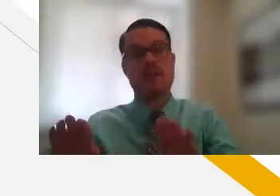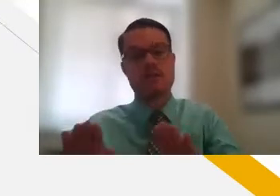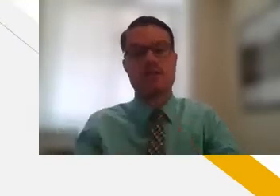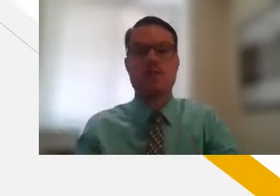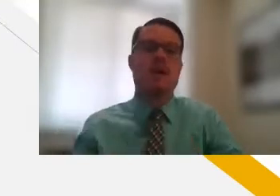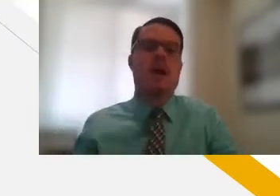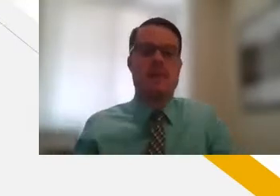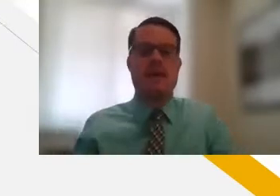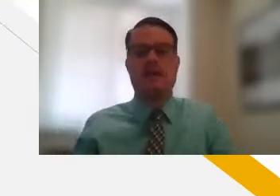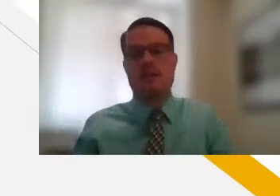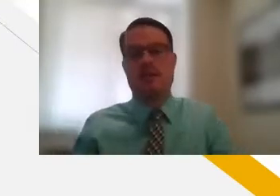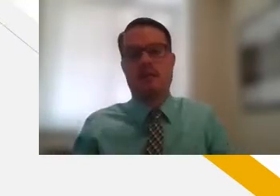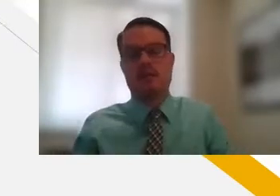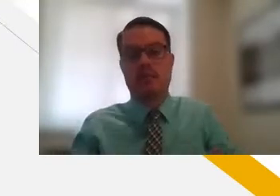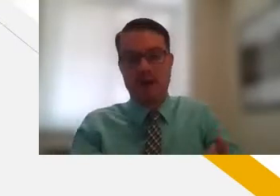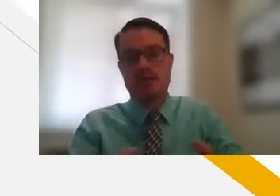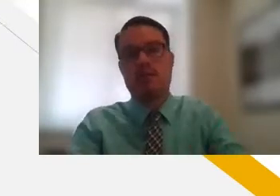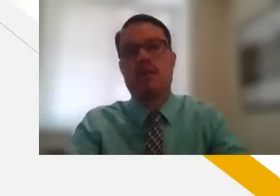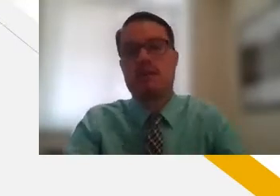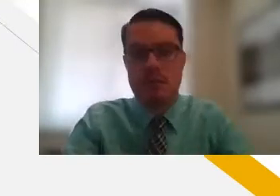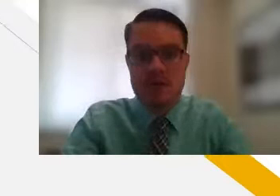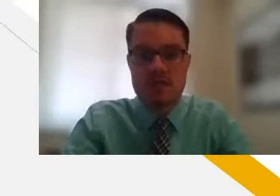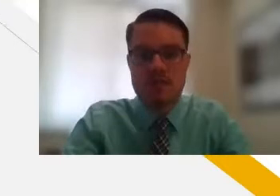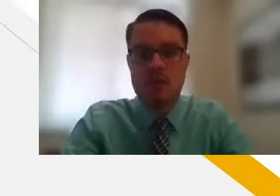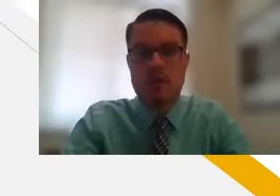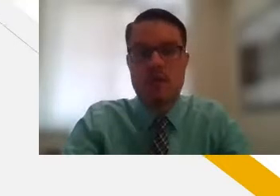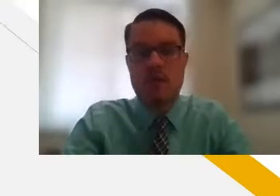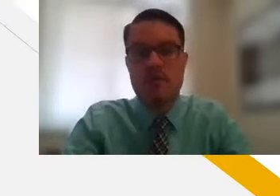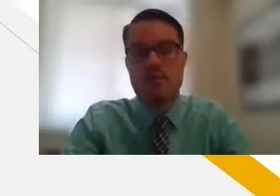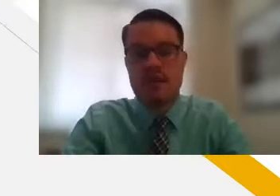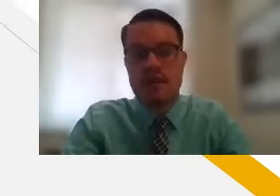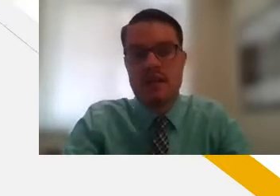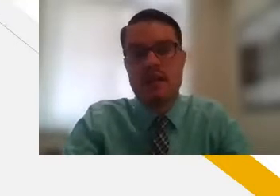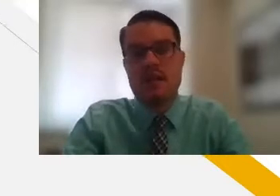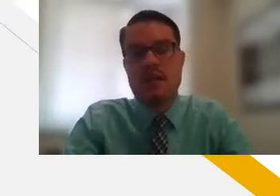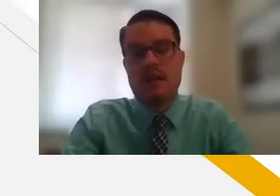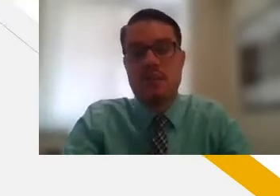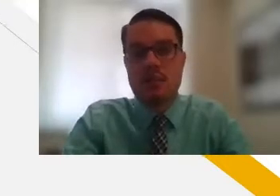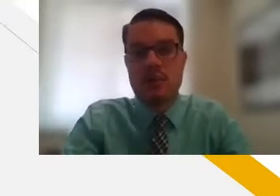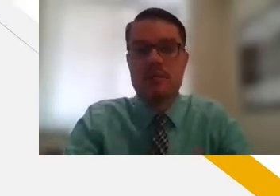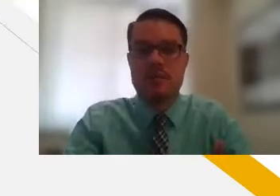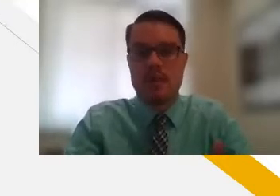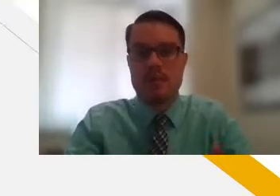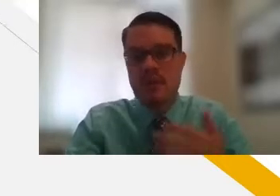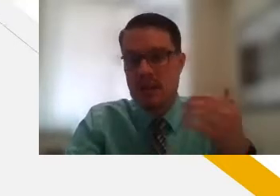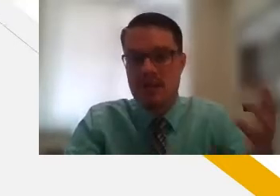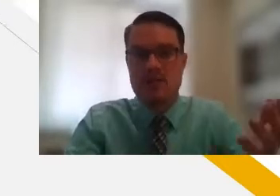where it tells you to, and then it'll provide you with the information for the P and A program in your state,